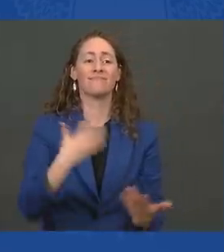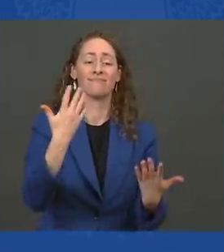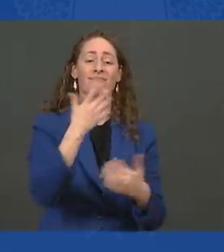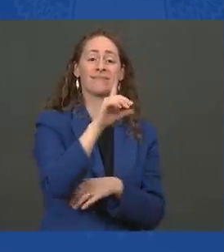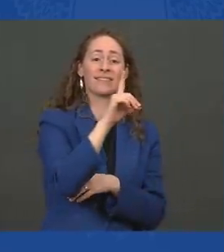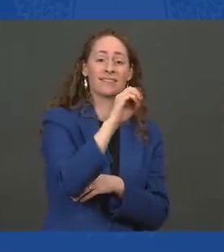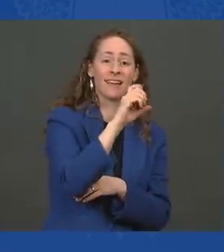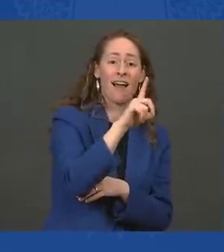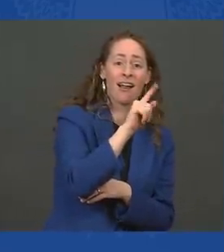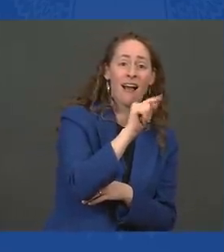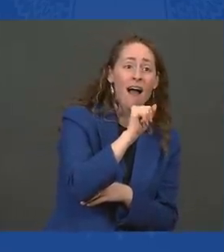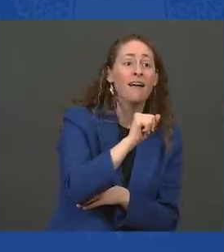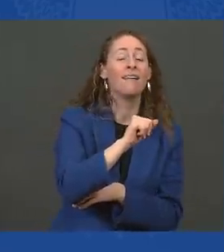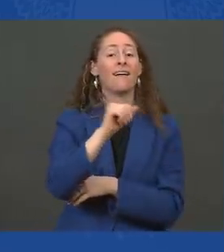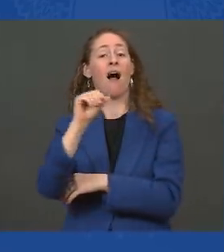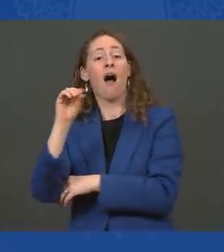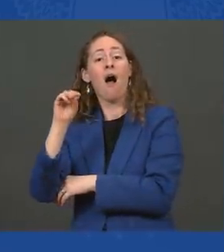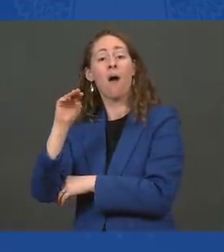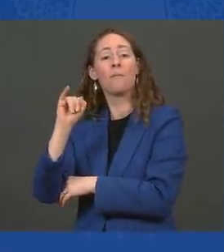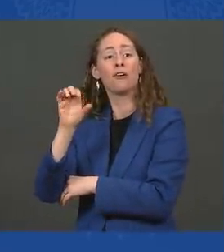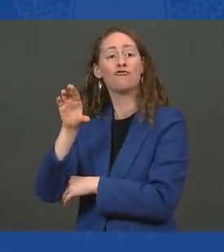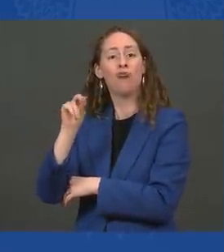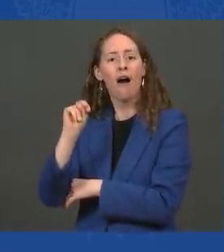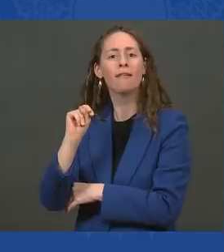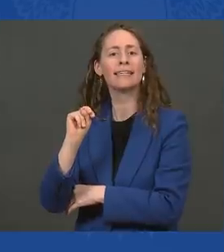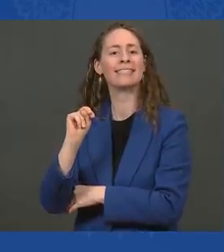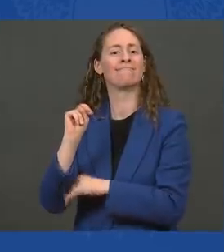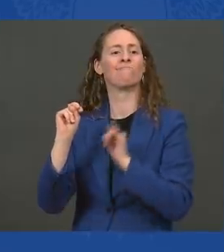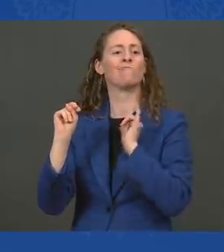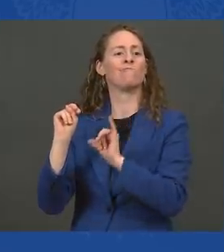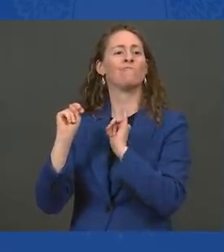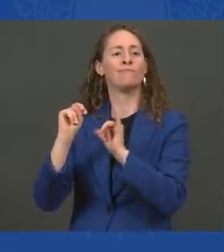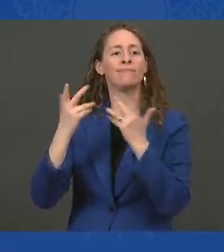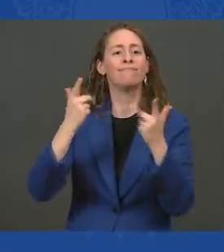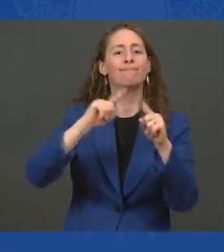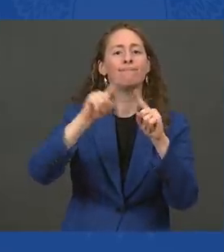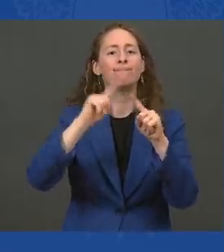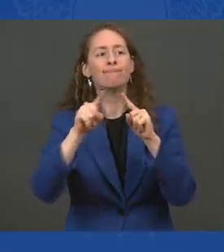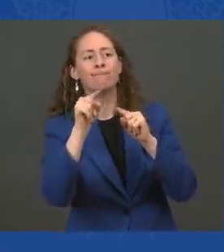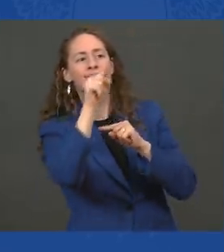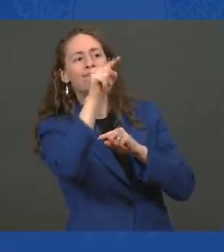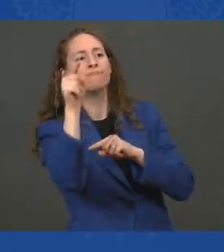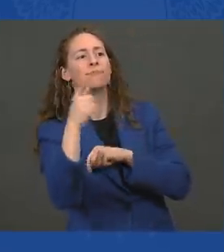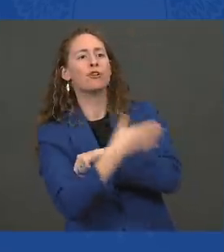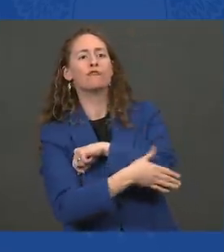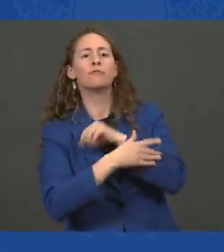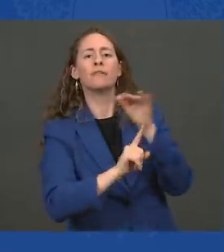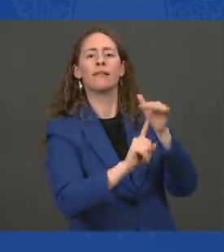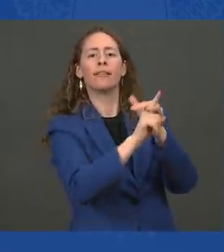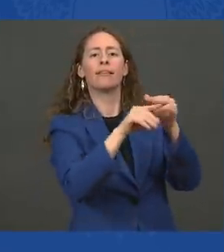So we can't let up until the world is vaccinated. We're protecting Americans by doing that as well.